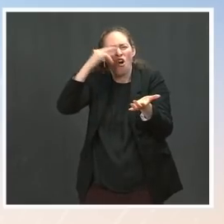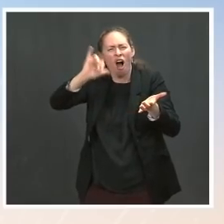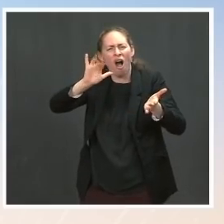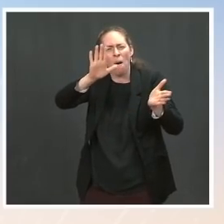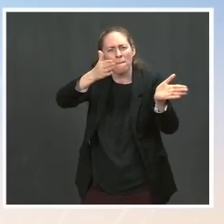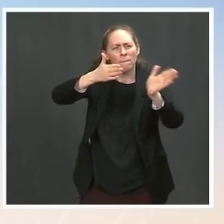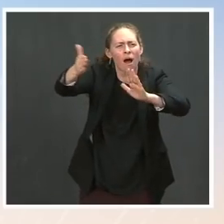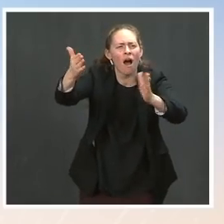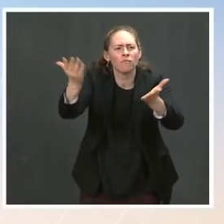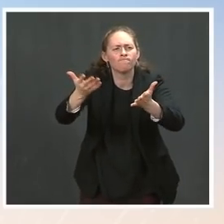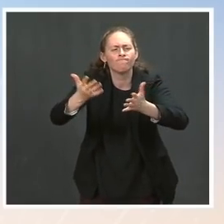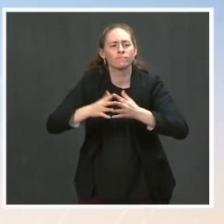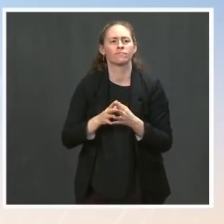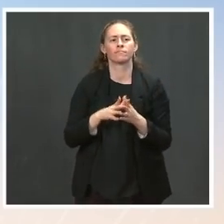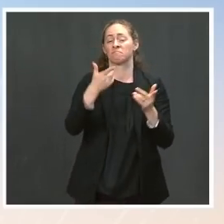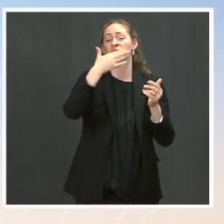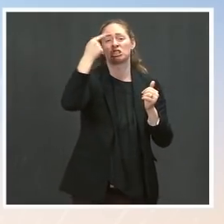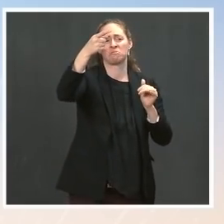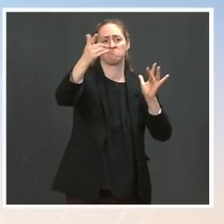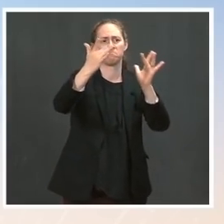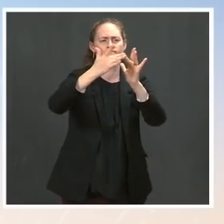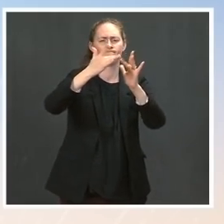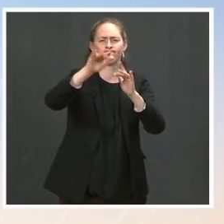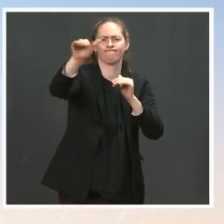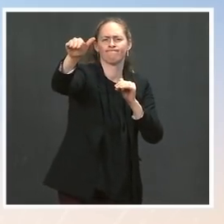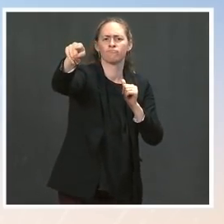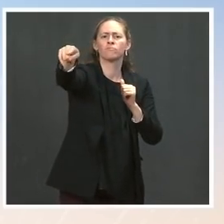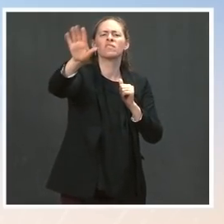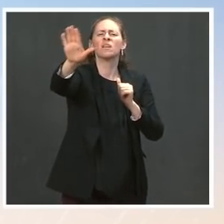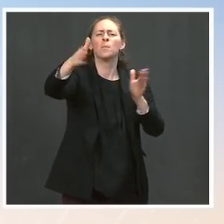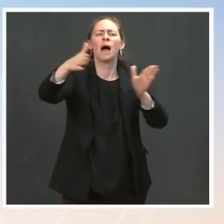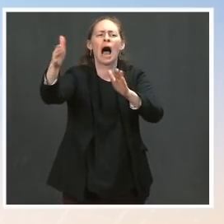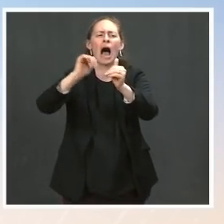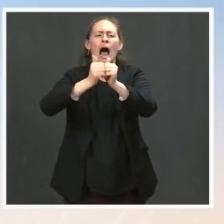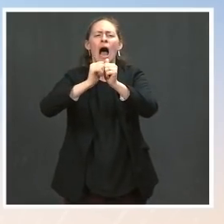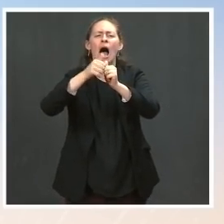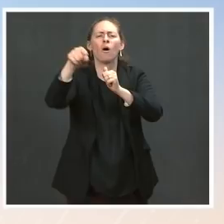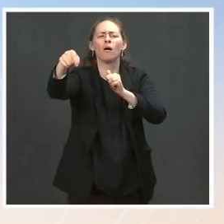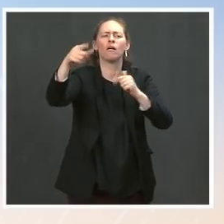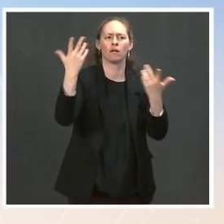about how they will be implementing. I think the objective is to make it more difficult to make the journey